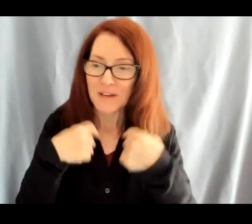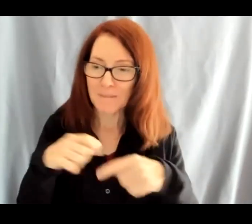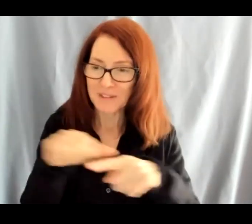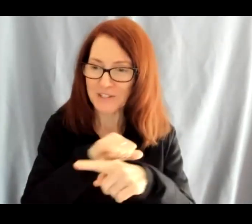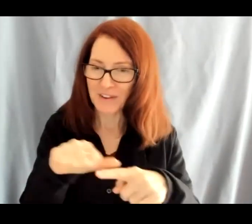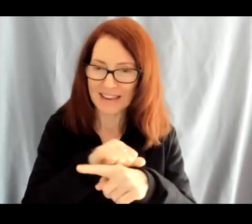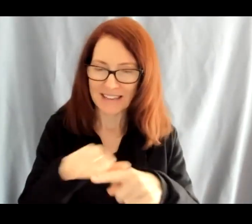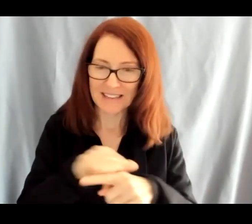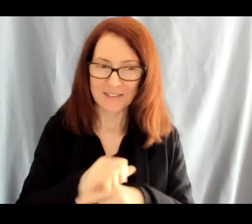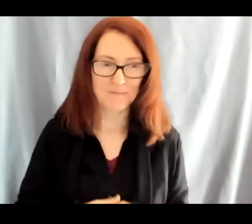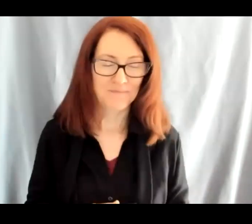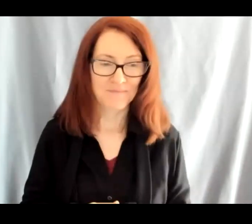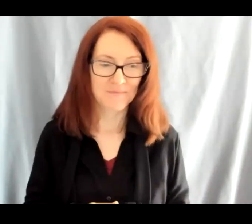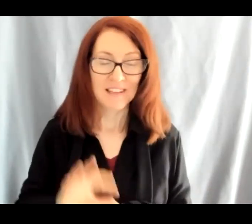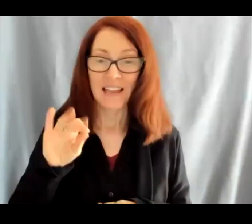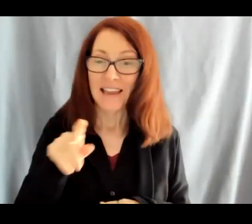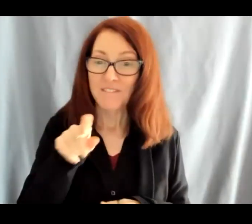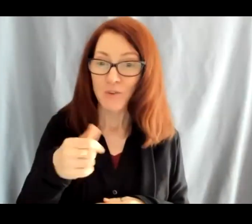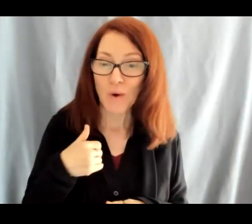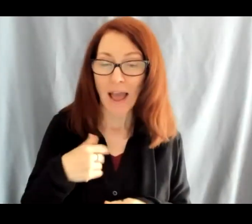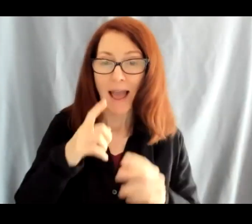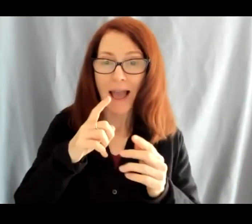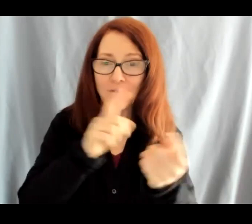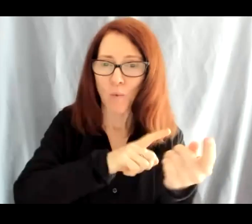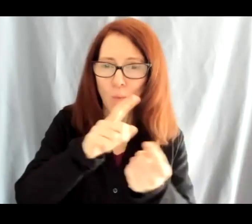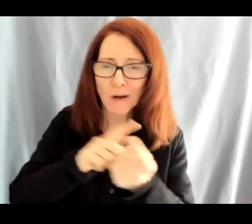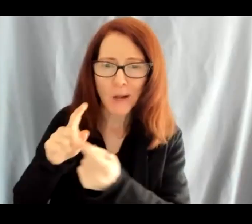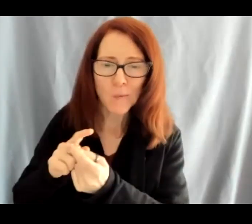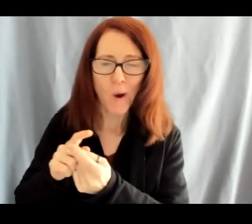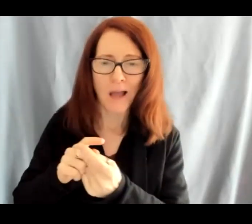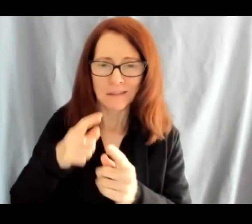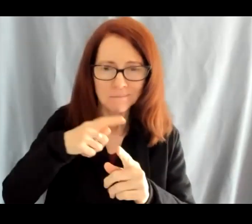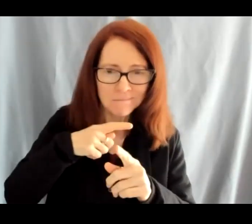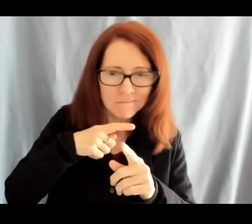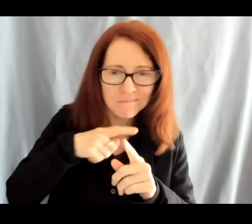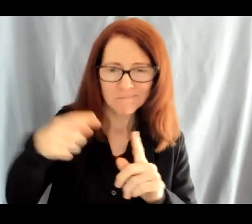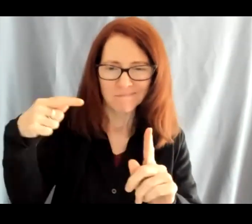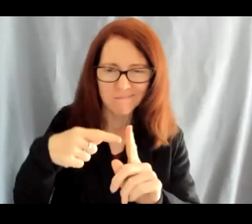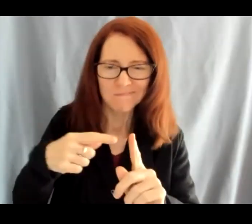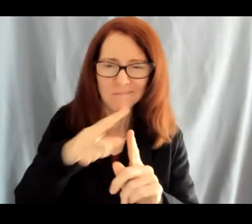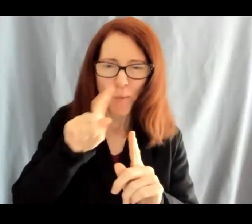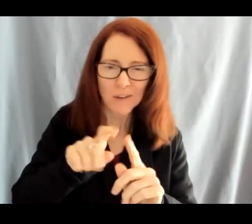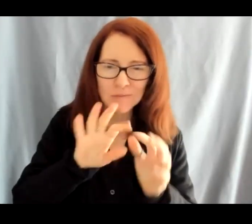questions that you want to ask always feel free to reach out to me about service animals or